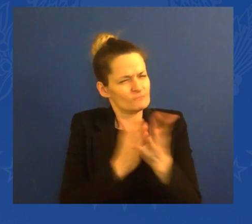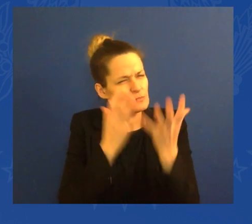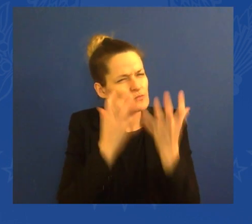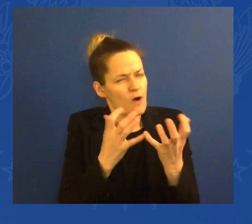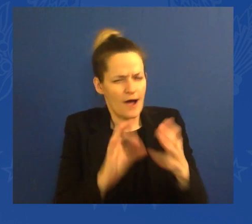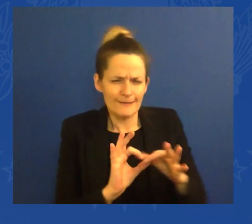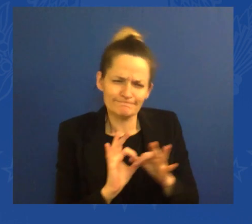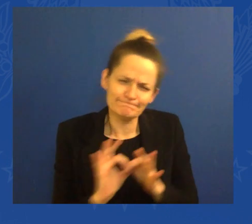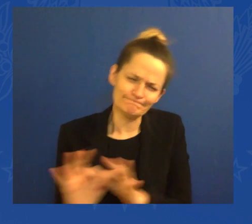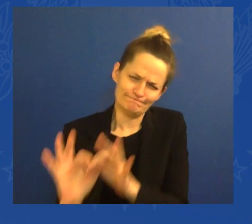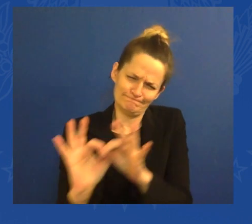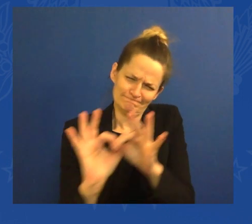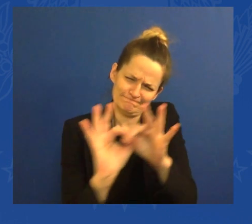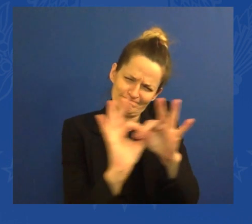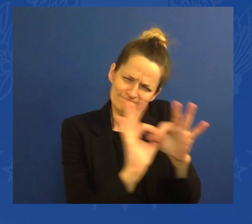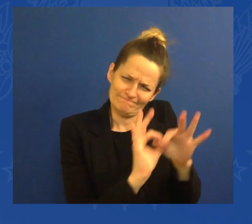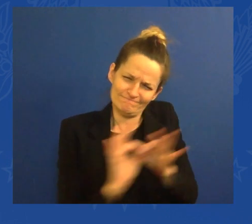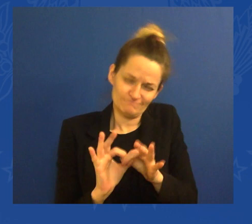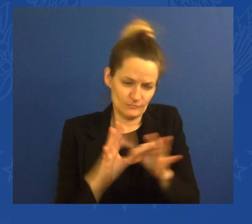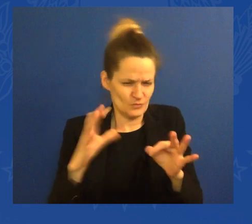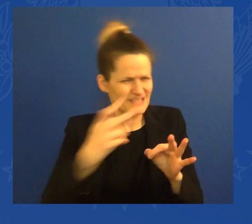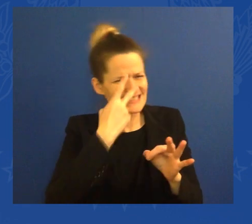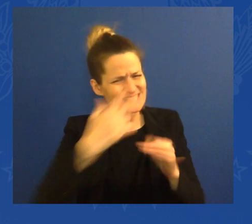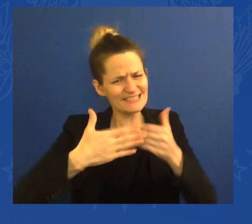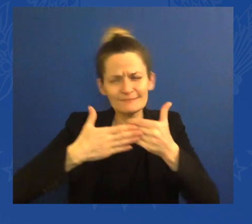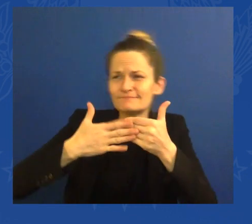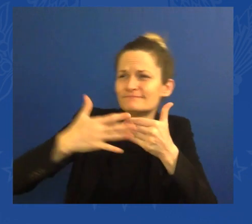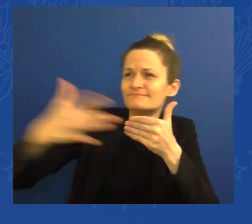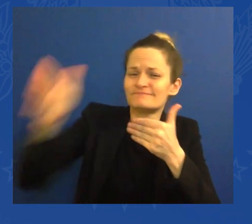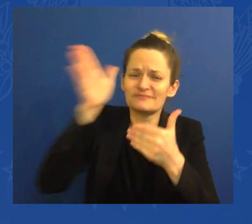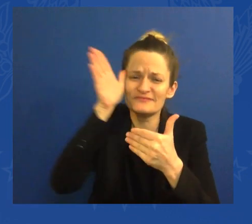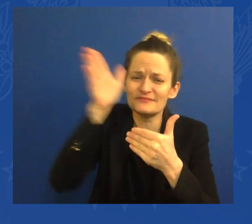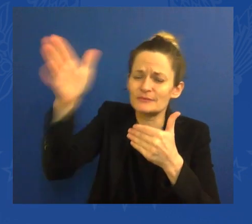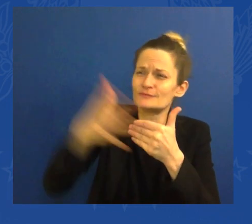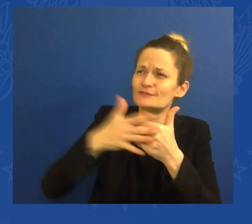And every day since, he has worked to do just that.